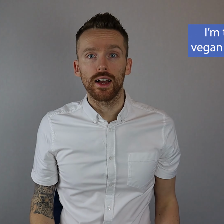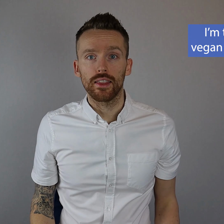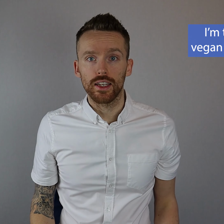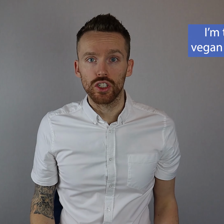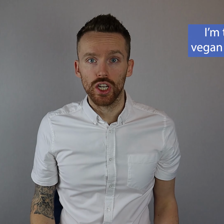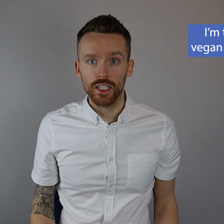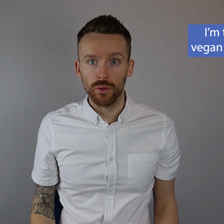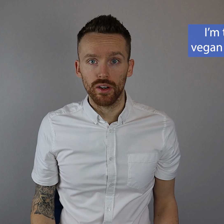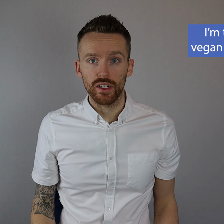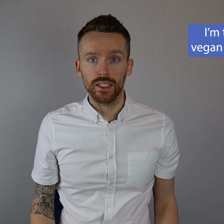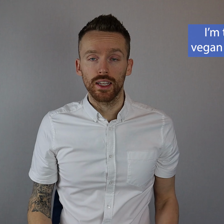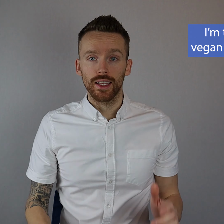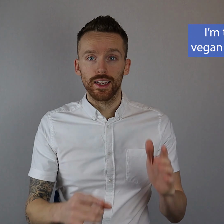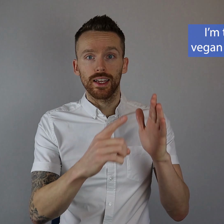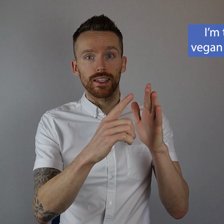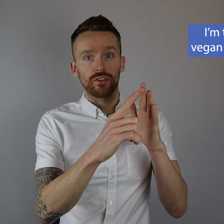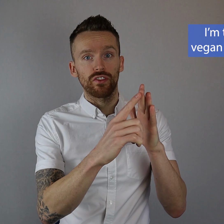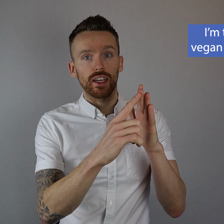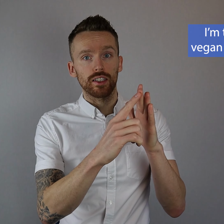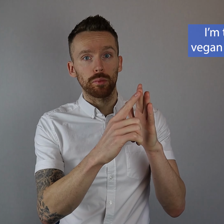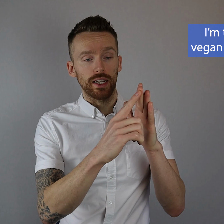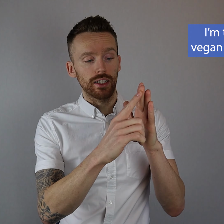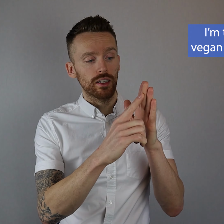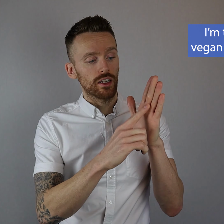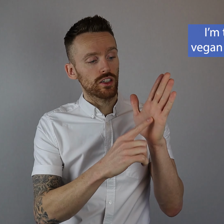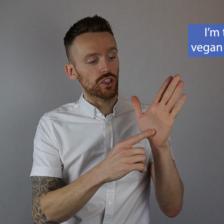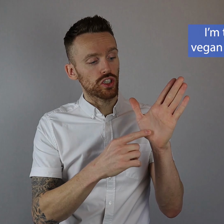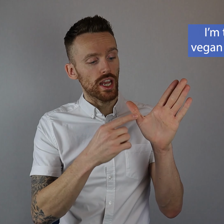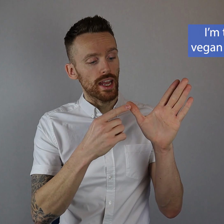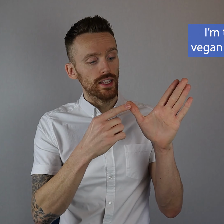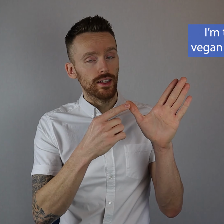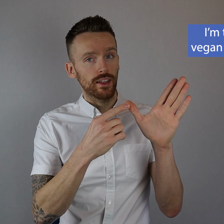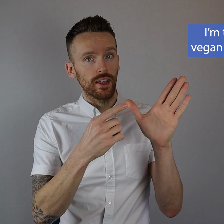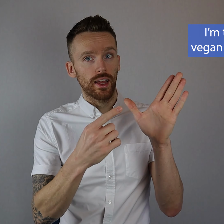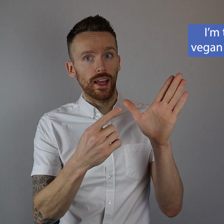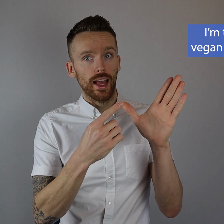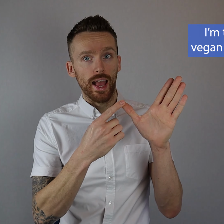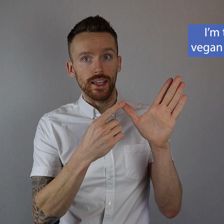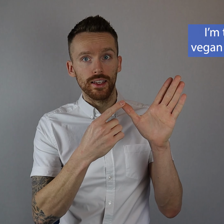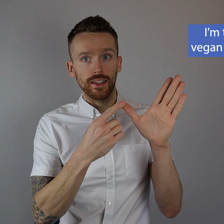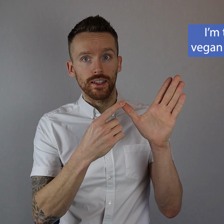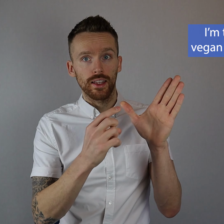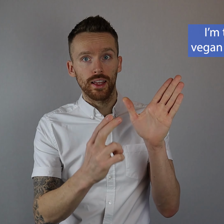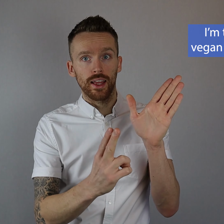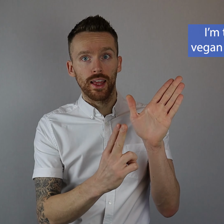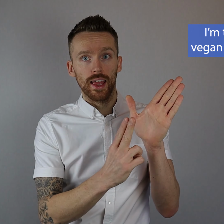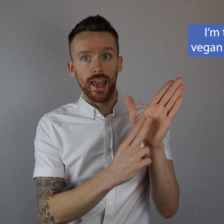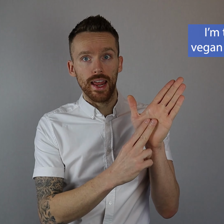And then January is fingerspelling J-A-N.